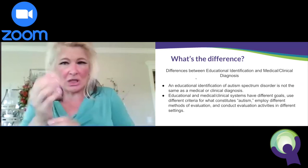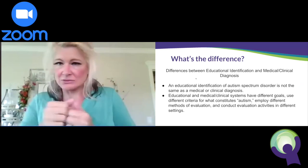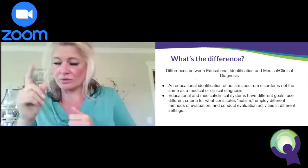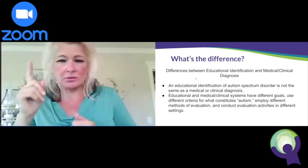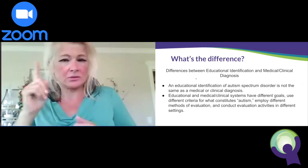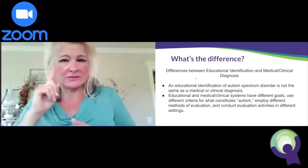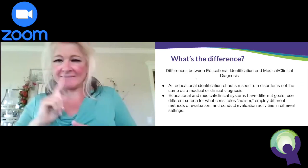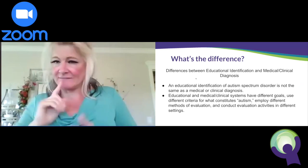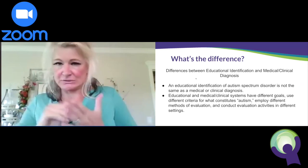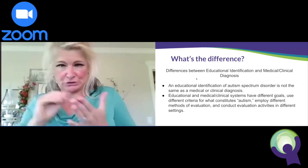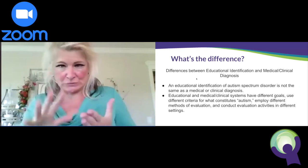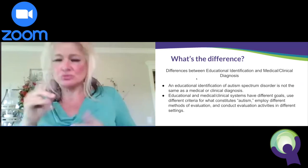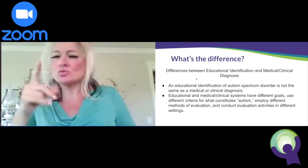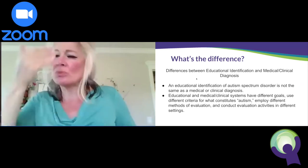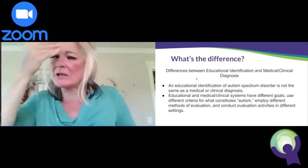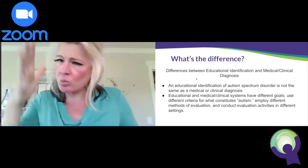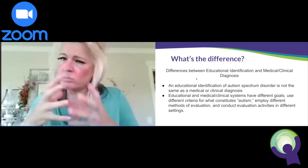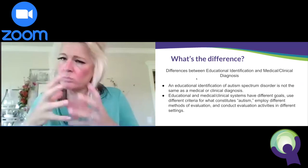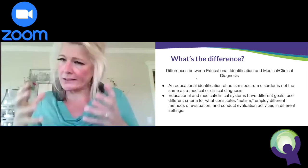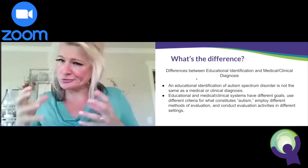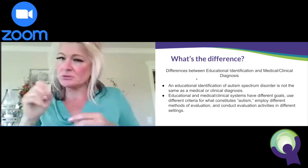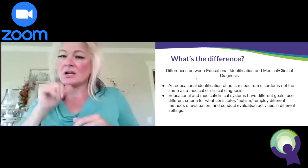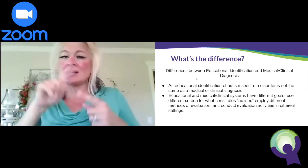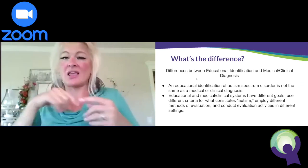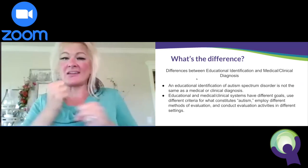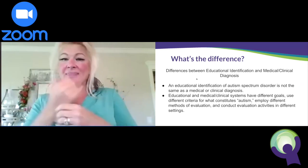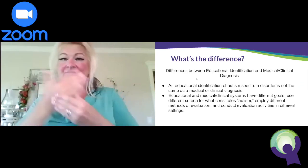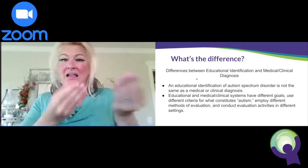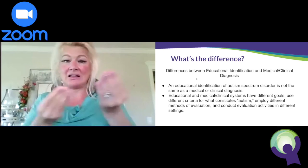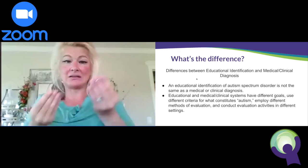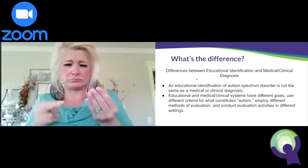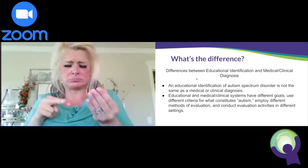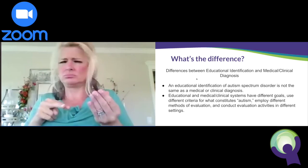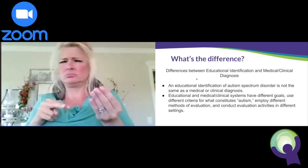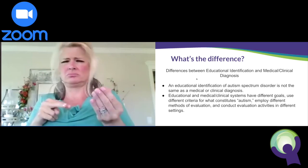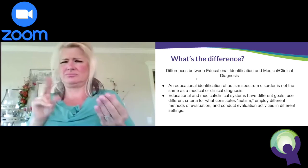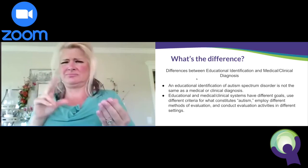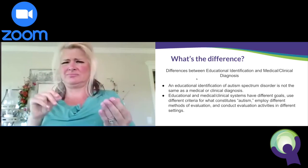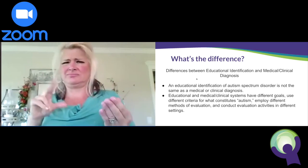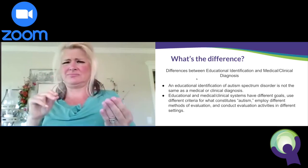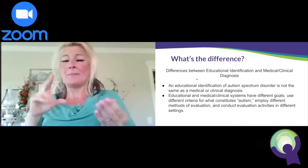different forms but they're not experts when it comes to deaf children or deaf children with autism.